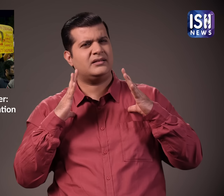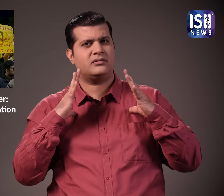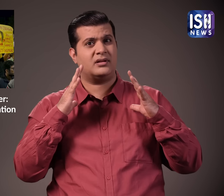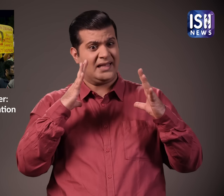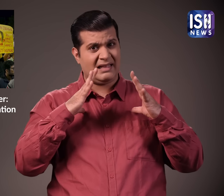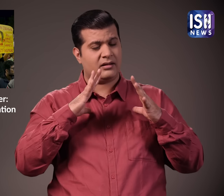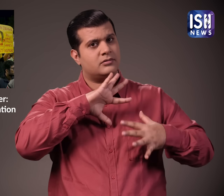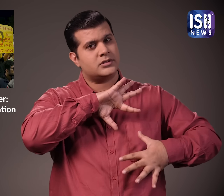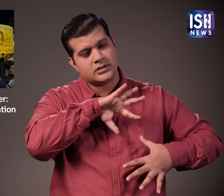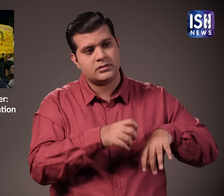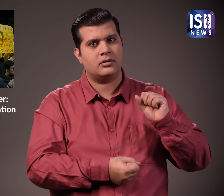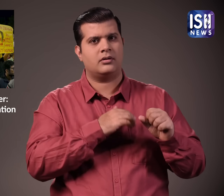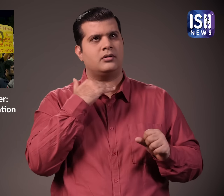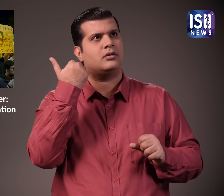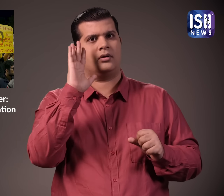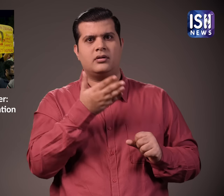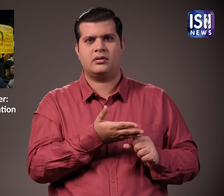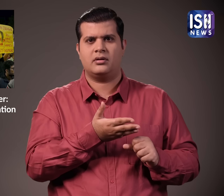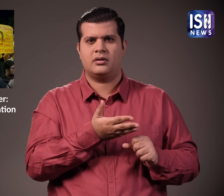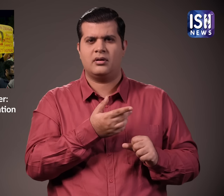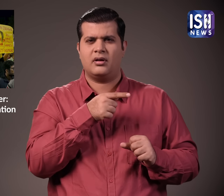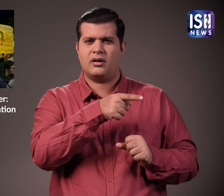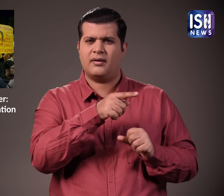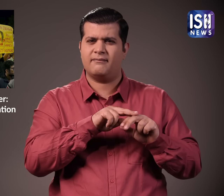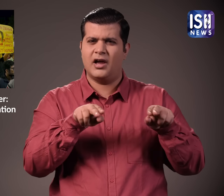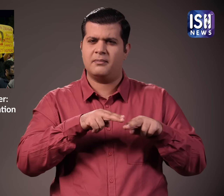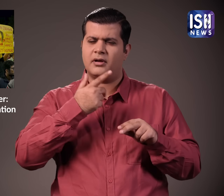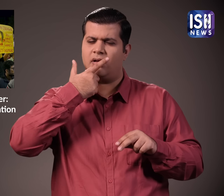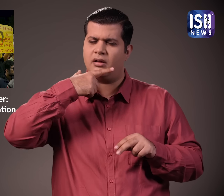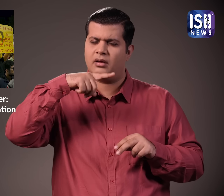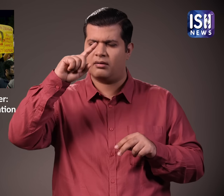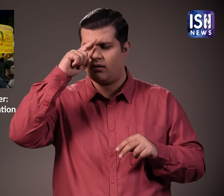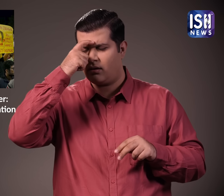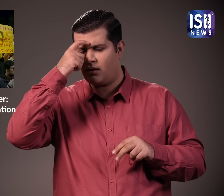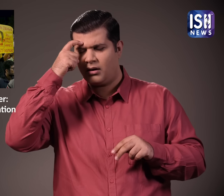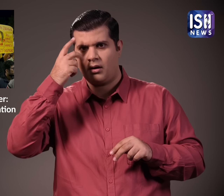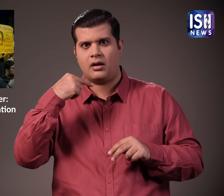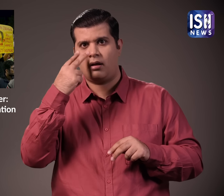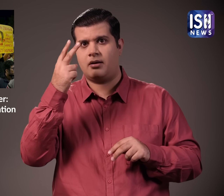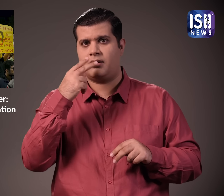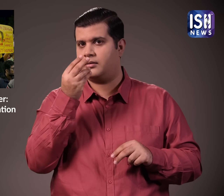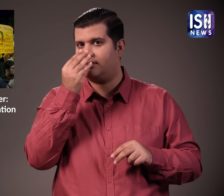She was just resting. While she was resting, she was murdered. Her family is scarred.